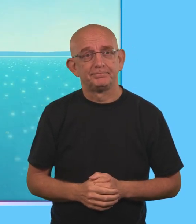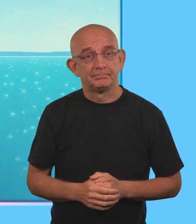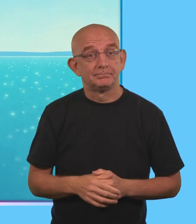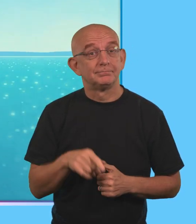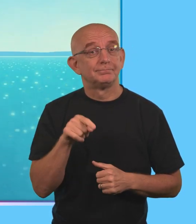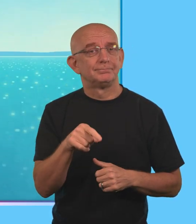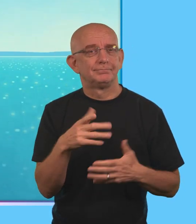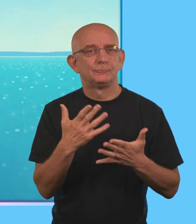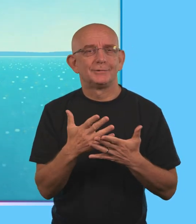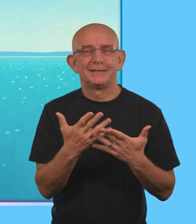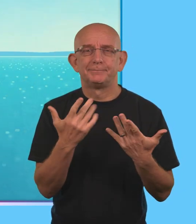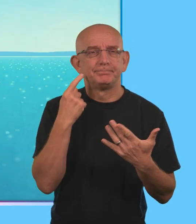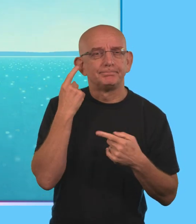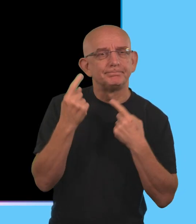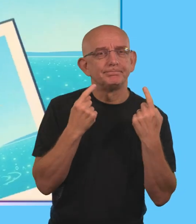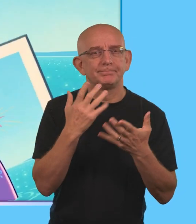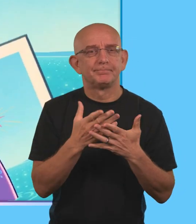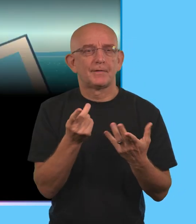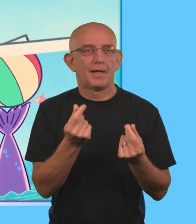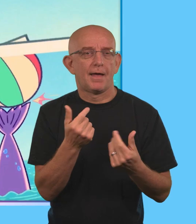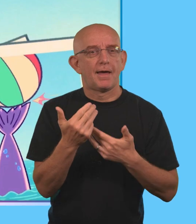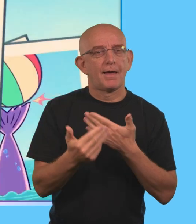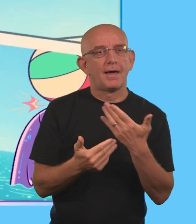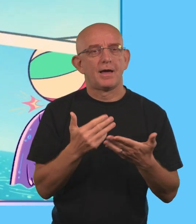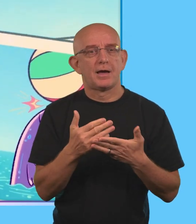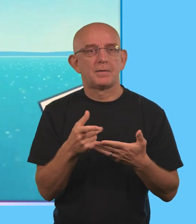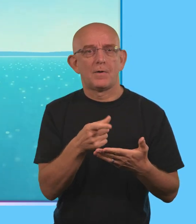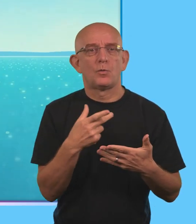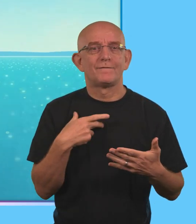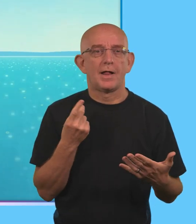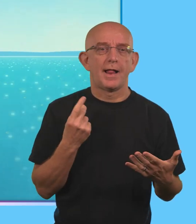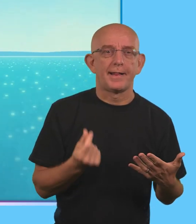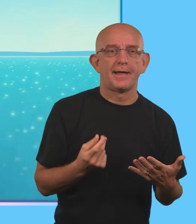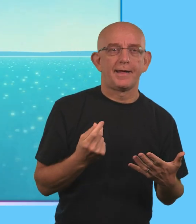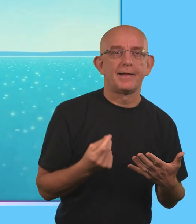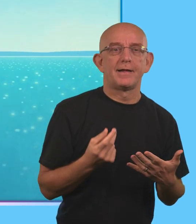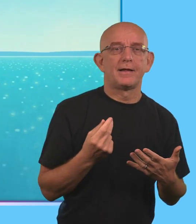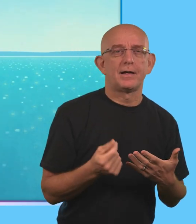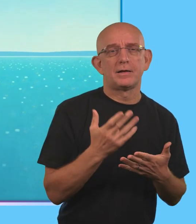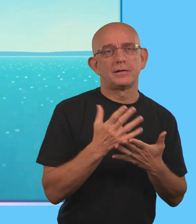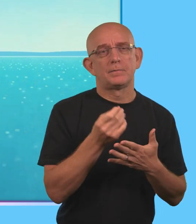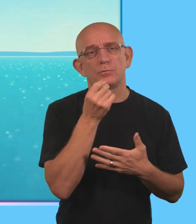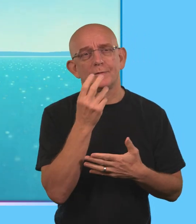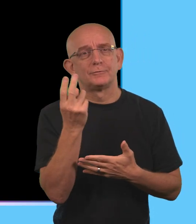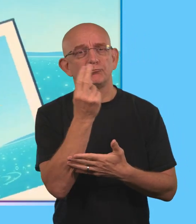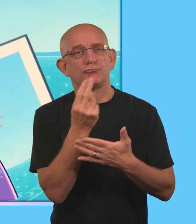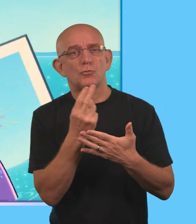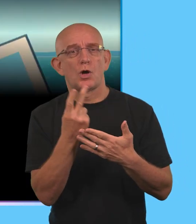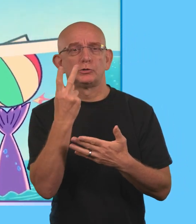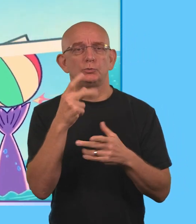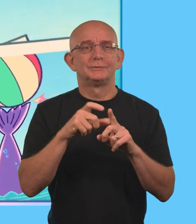The game's catchy, upbeat, original tunes are sure to have you bopping along, while beautiful, hand drawn 2D art helps bring everything to life.